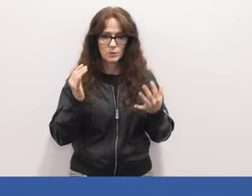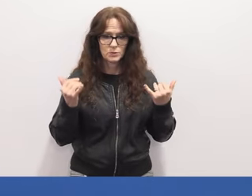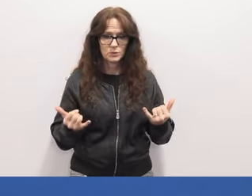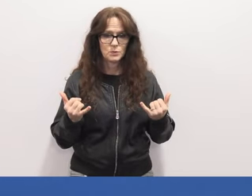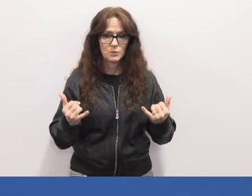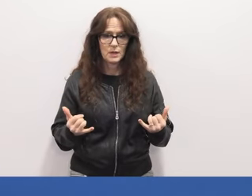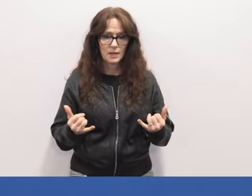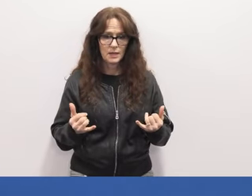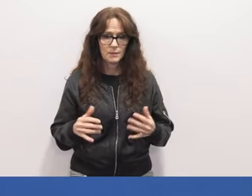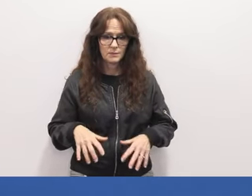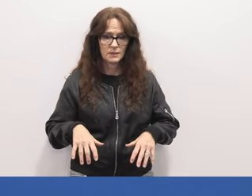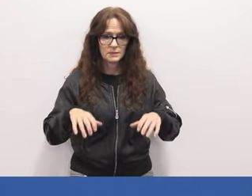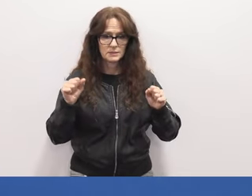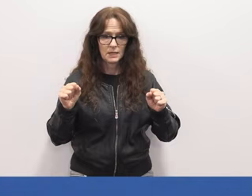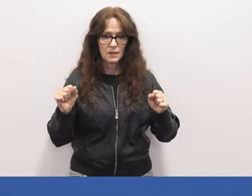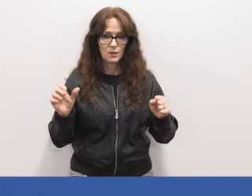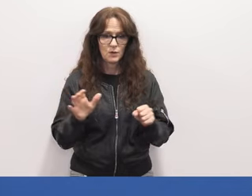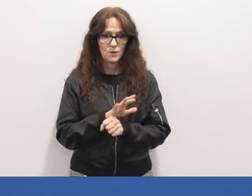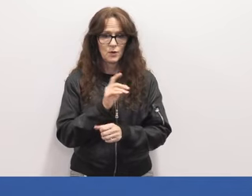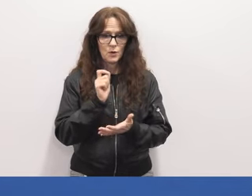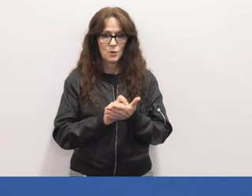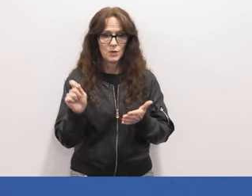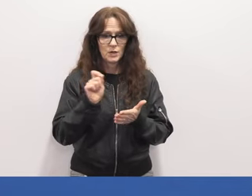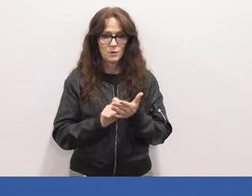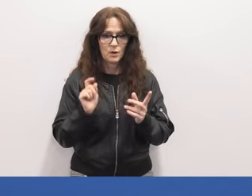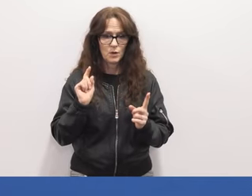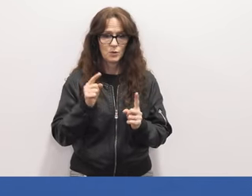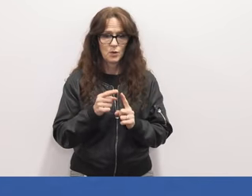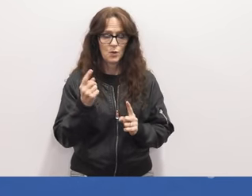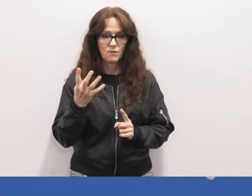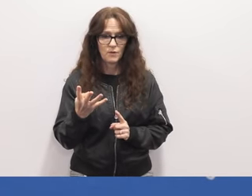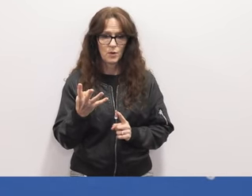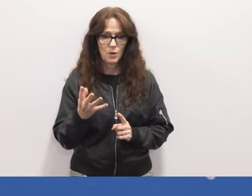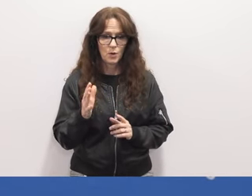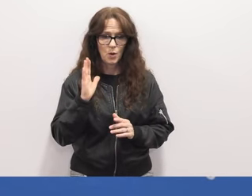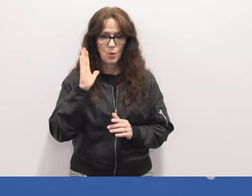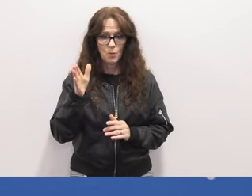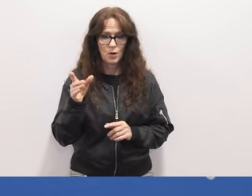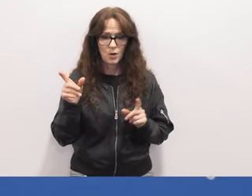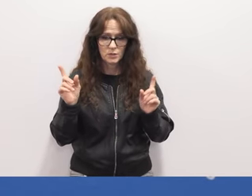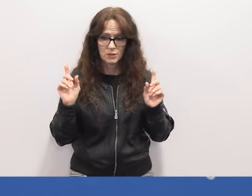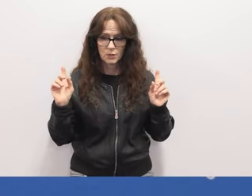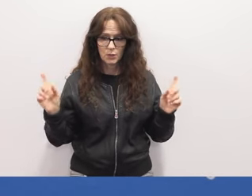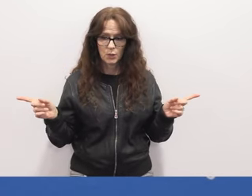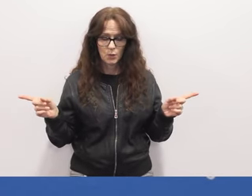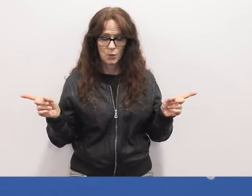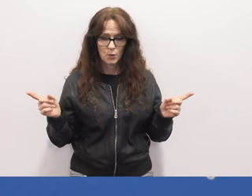that it would take a complete rewrite of goal four. Would you be supportive